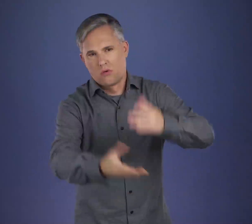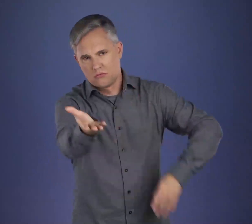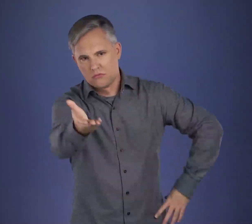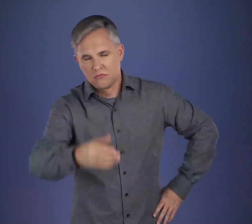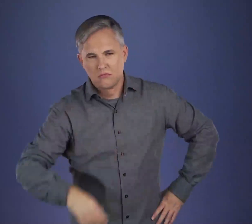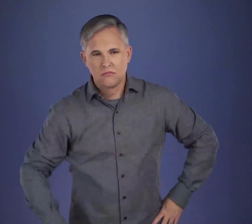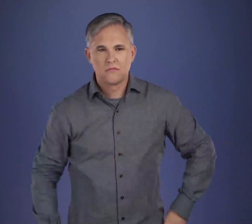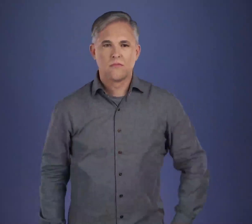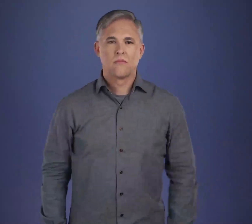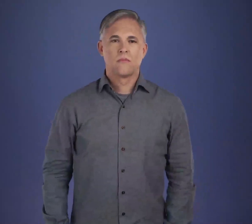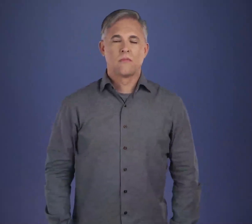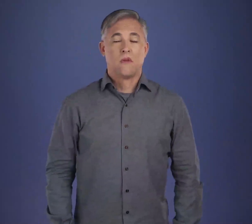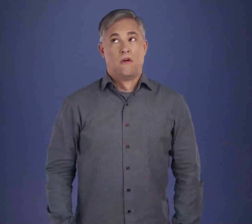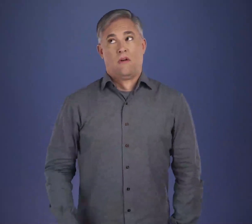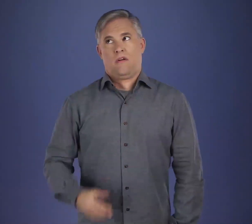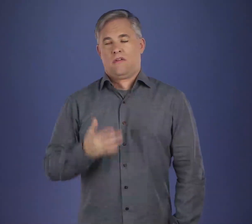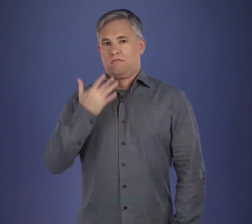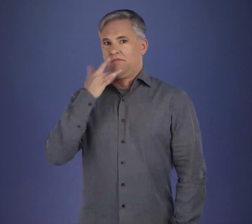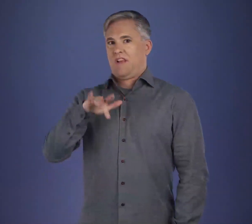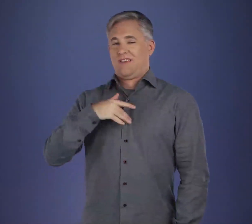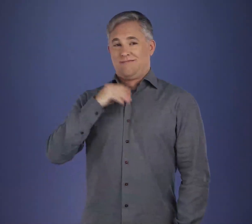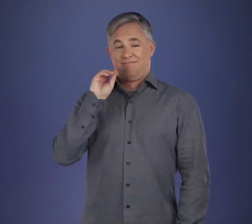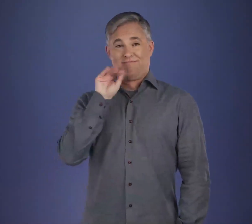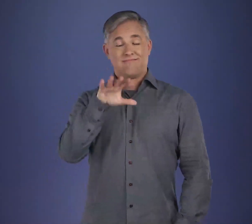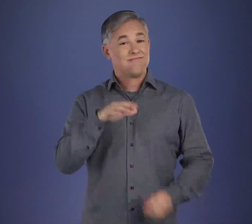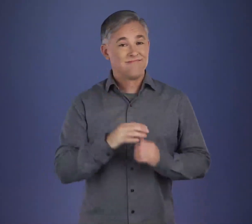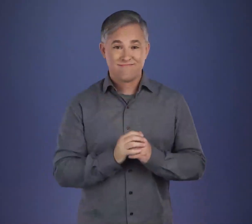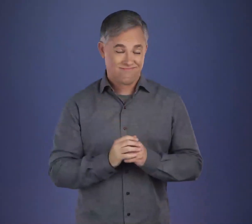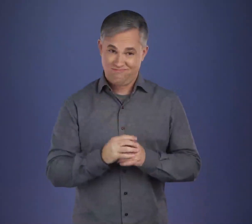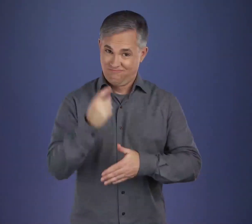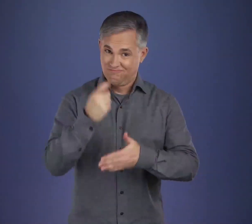I was thankful I could tell him, ‘Nothing at all.’